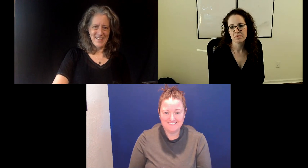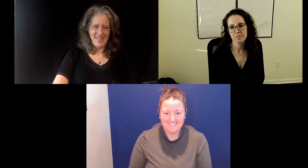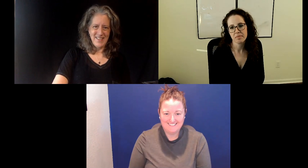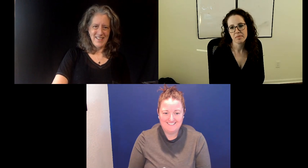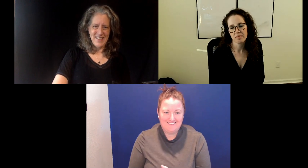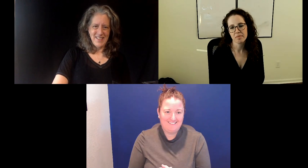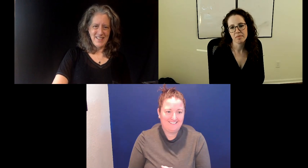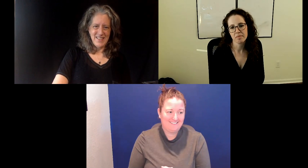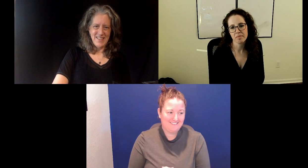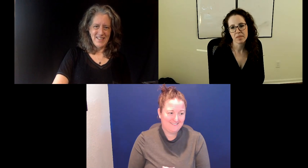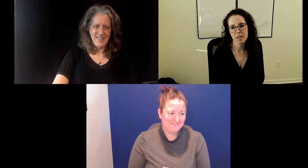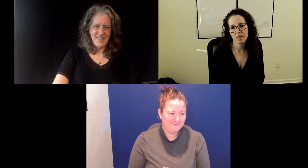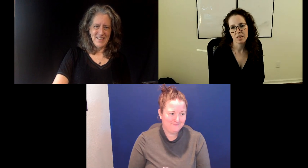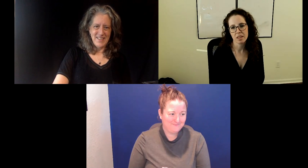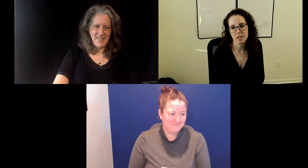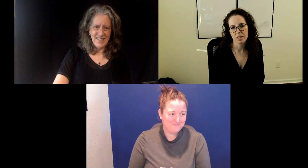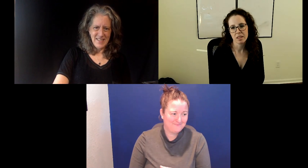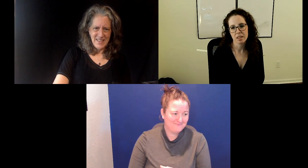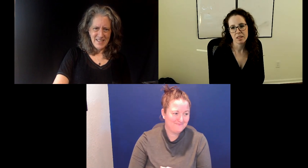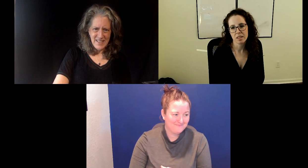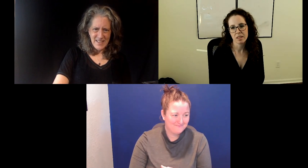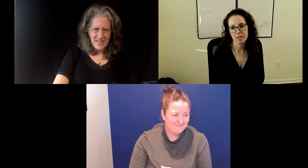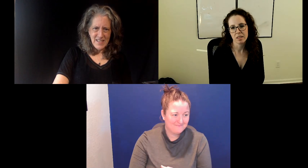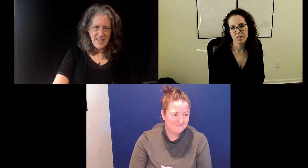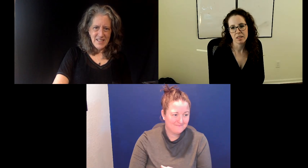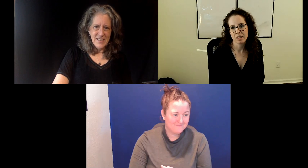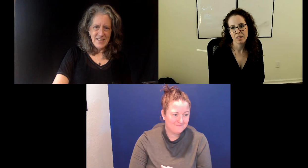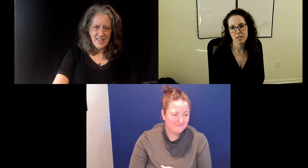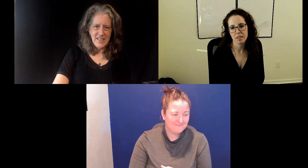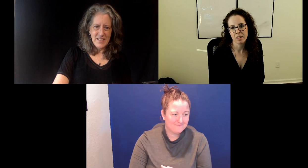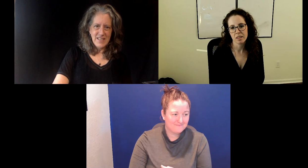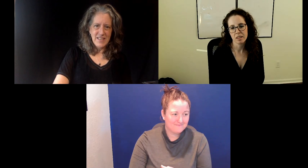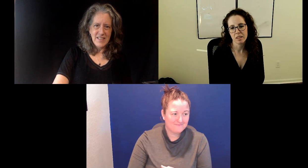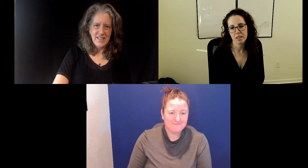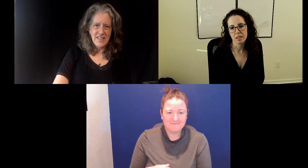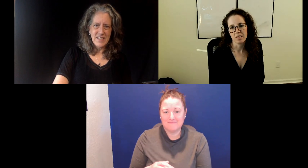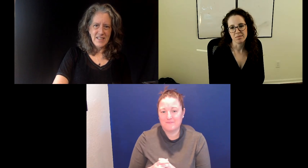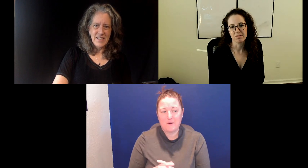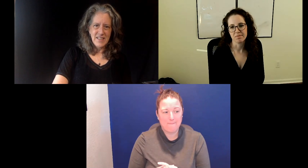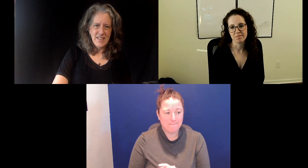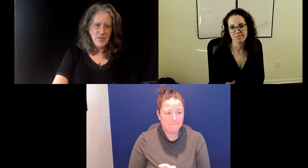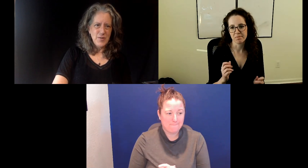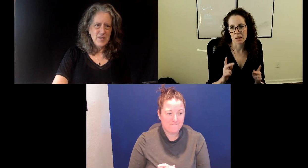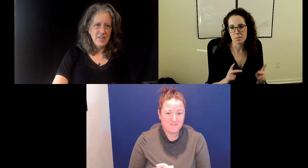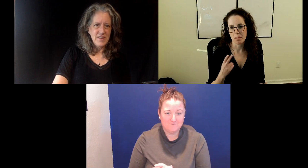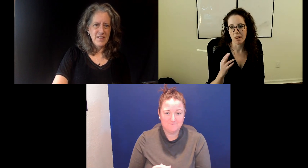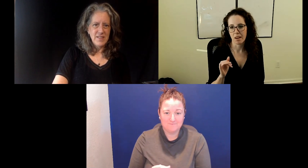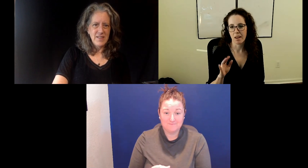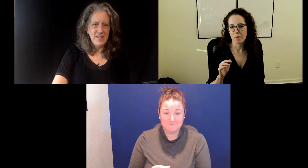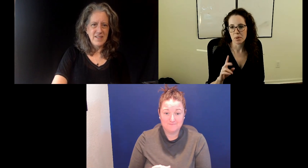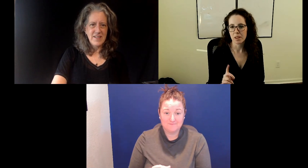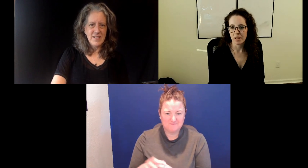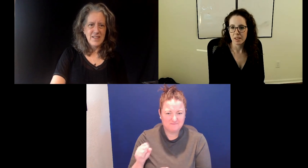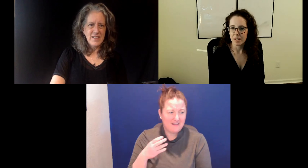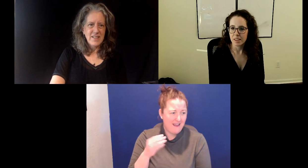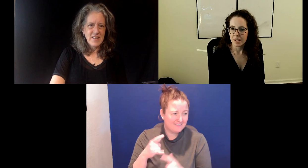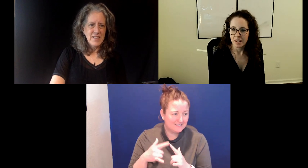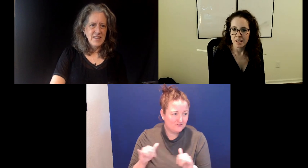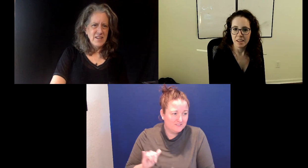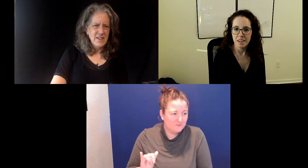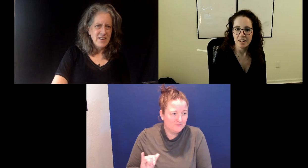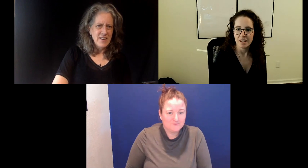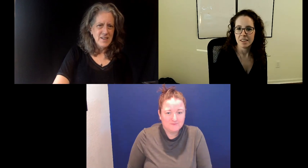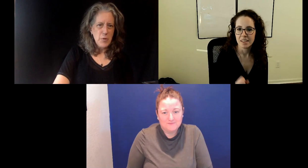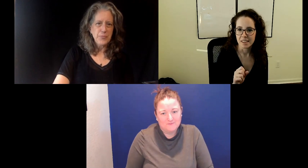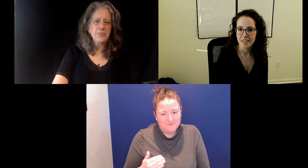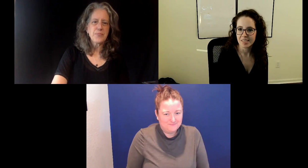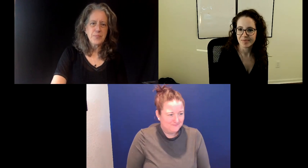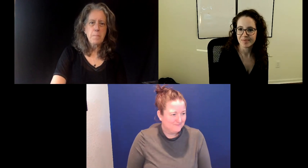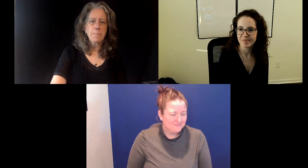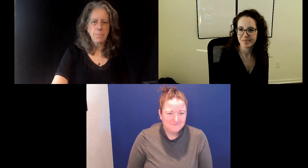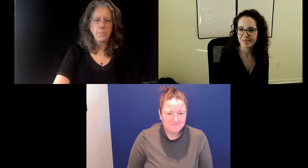okay there are a lot of people hybrid oh yes